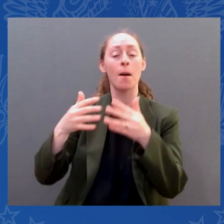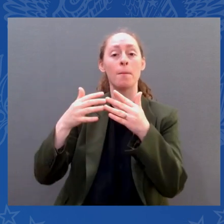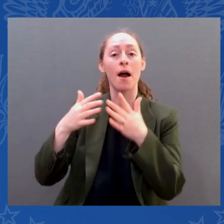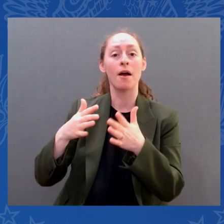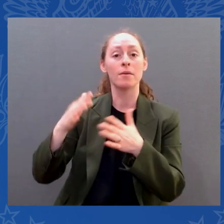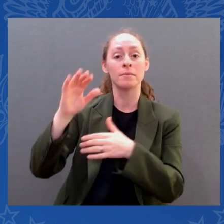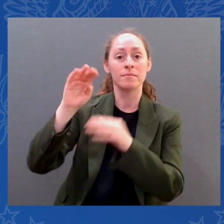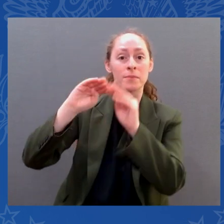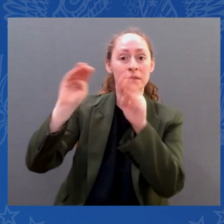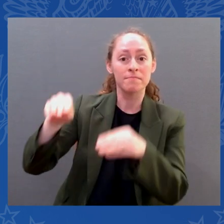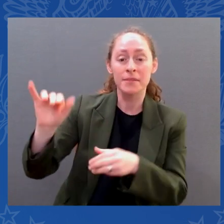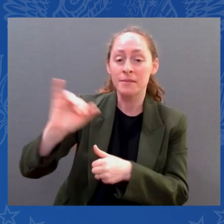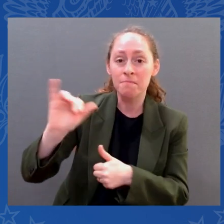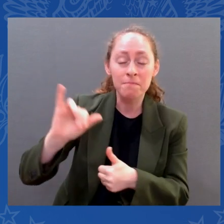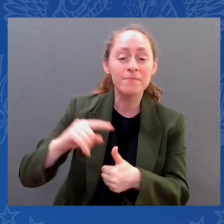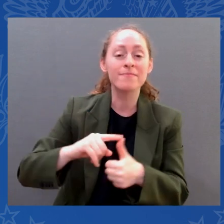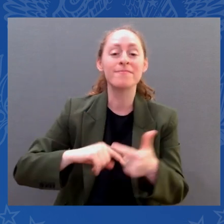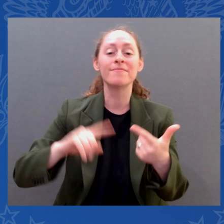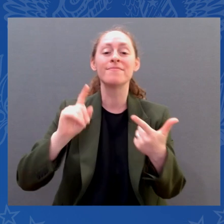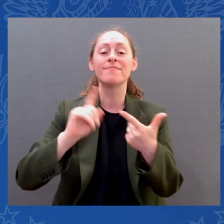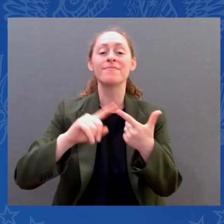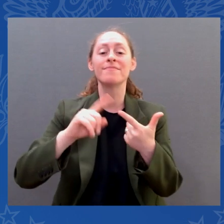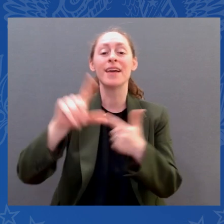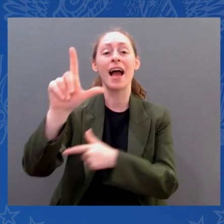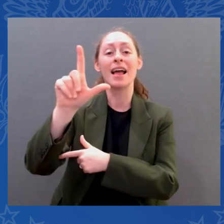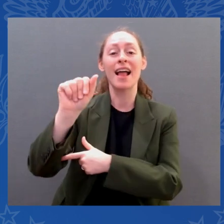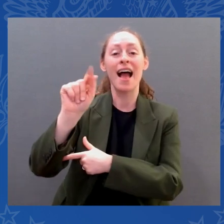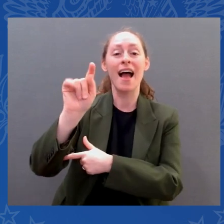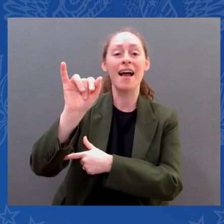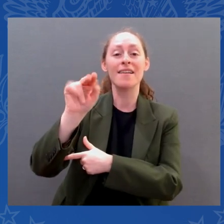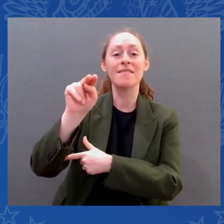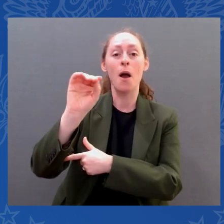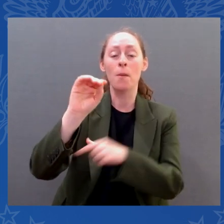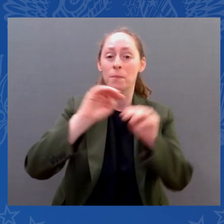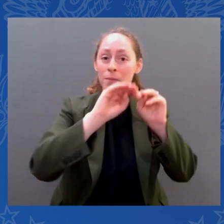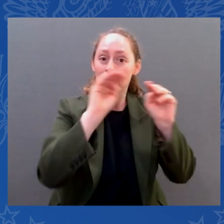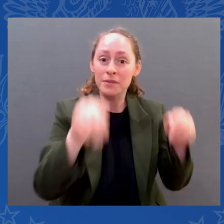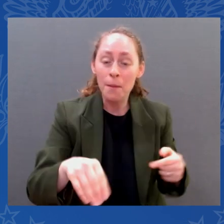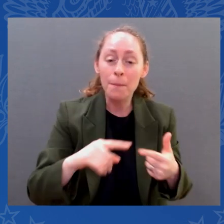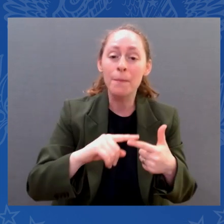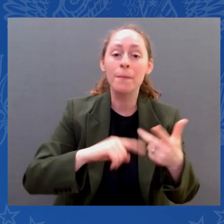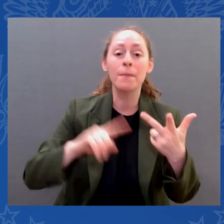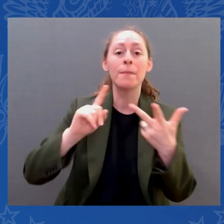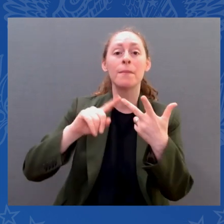and the National Women's History Museum. Some of you are in both these museums, by the way, you know.